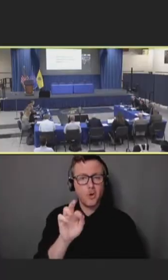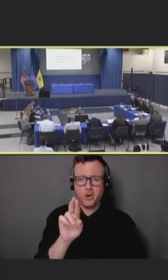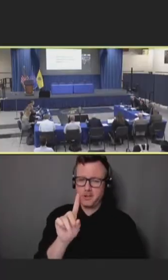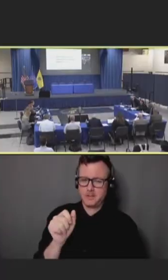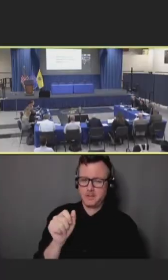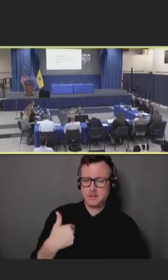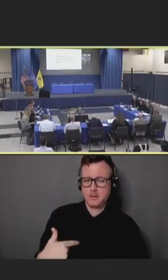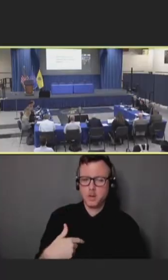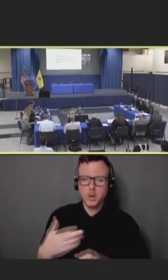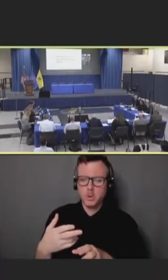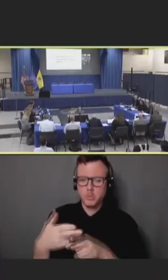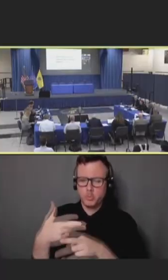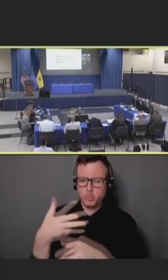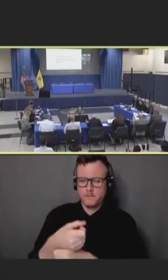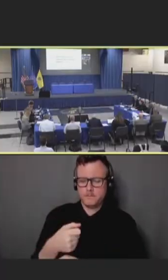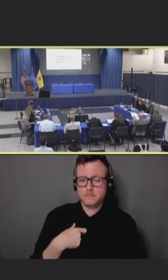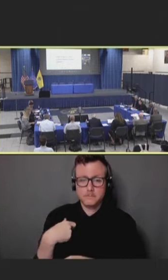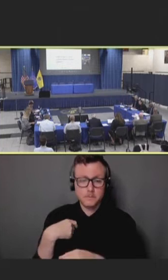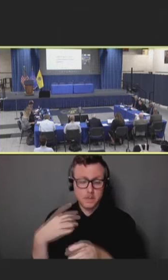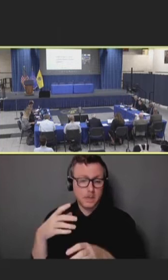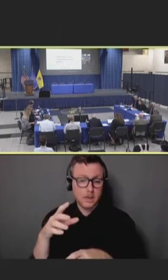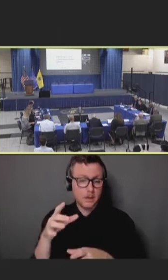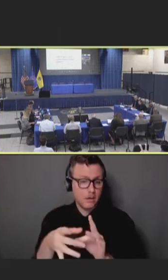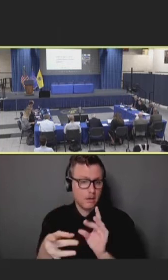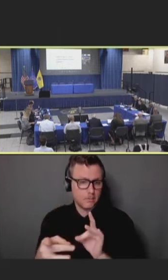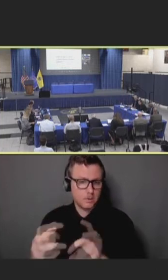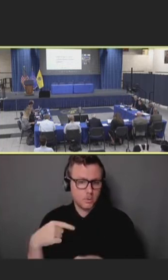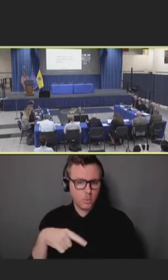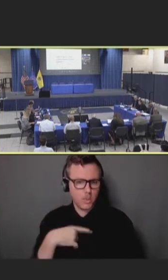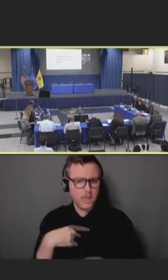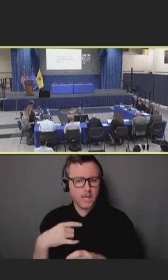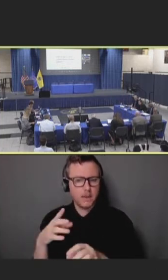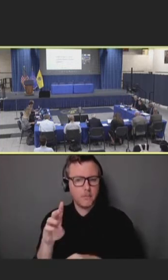some I think we've talked about today. So, BARDA continues to coordinate and collaborate with